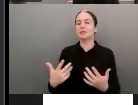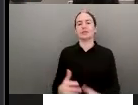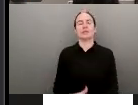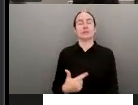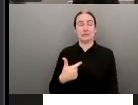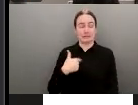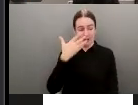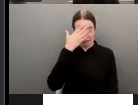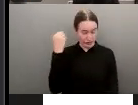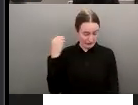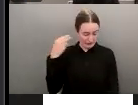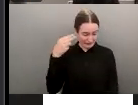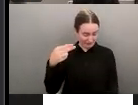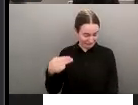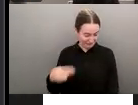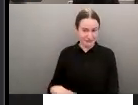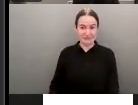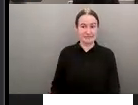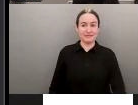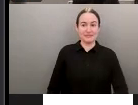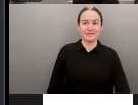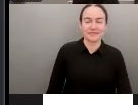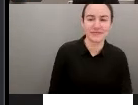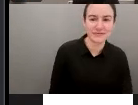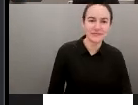It has been a while since my web developer days.